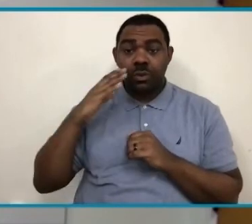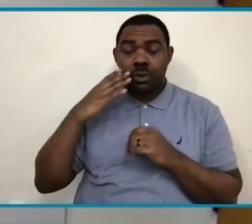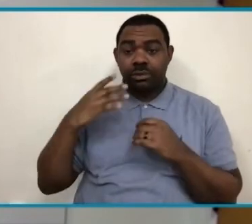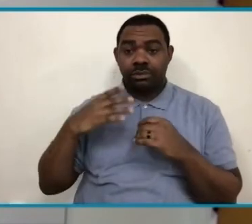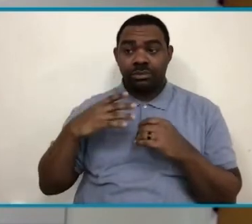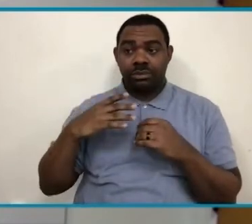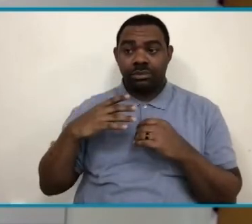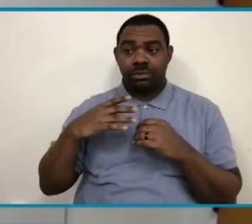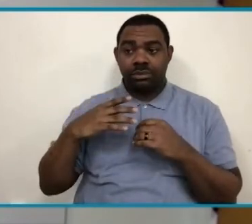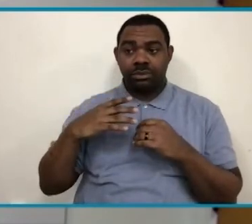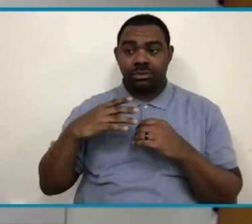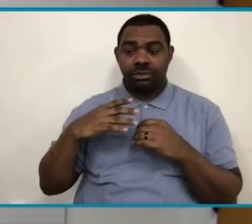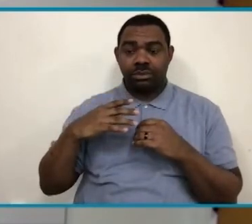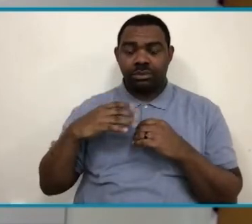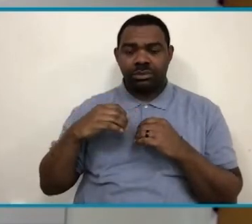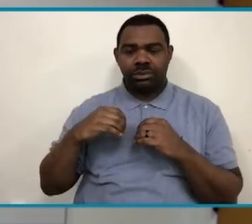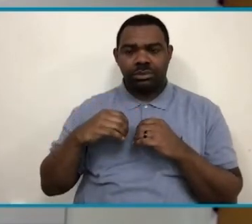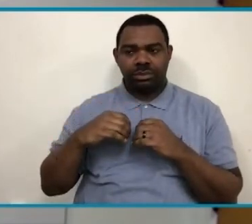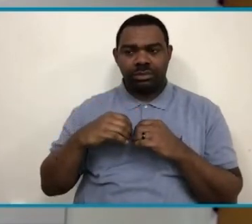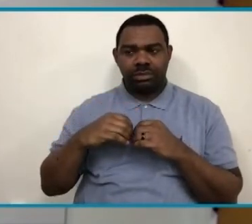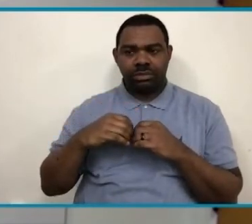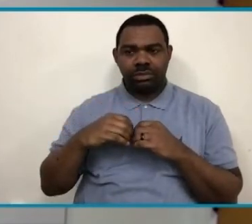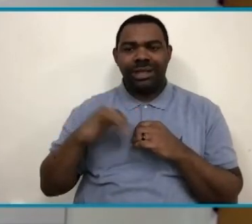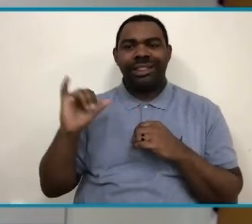These traumatic masks that Creative Forces has published before.